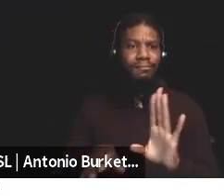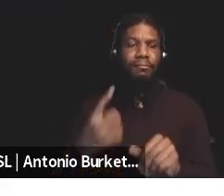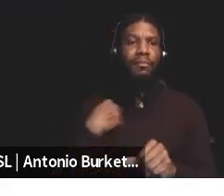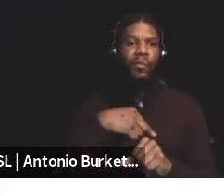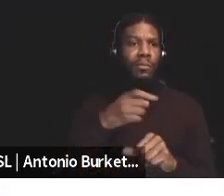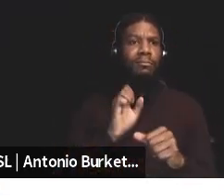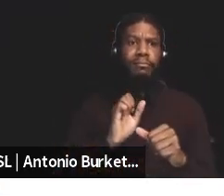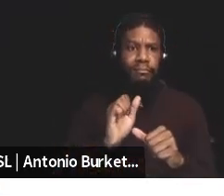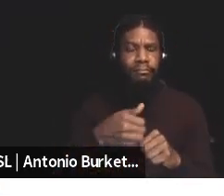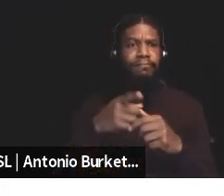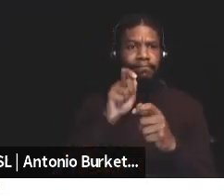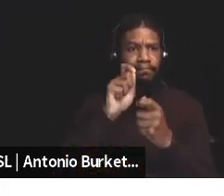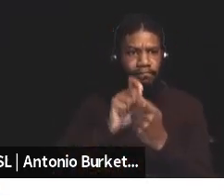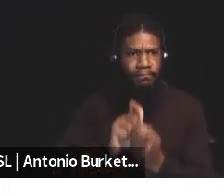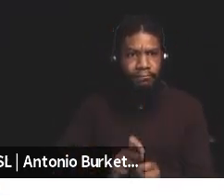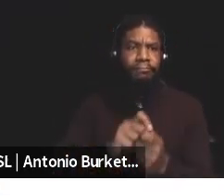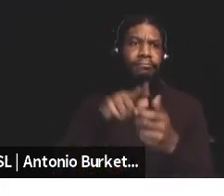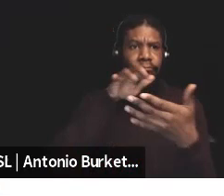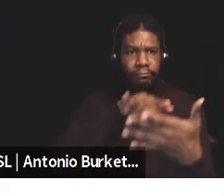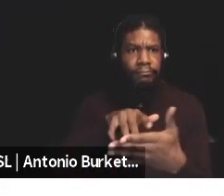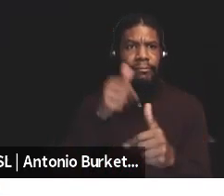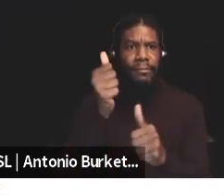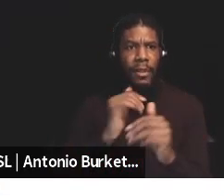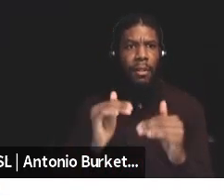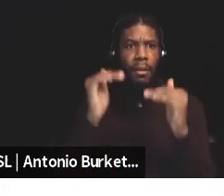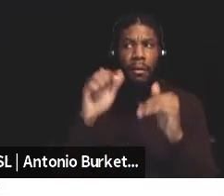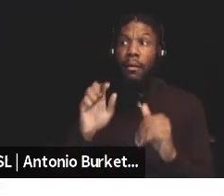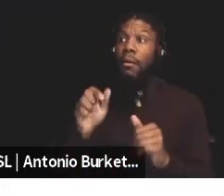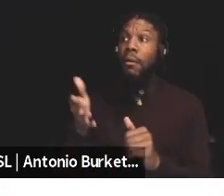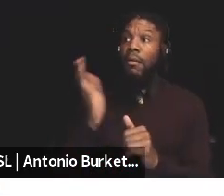gathering input from past mentor matching participants, but also approaching the research,